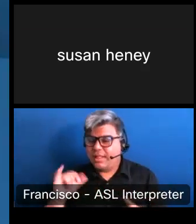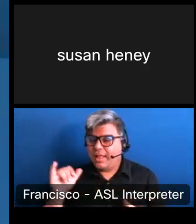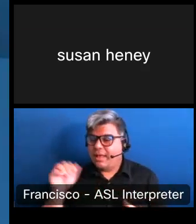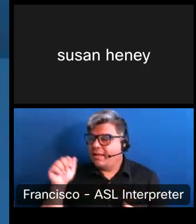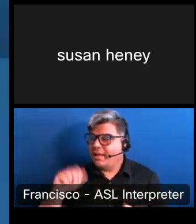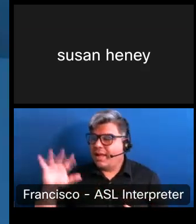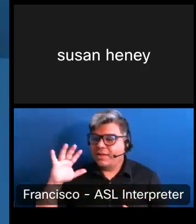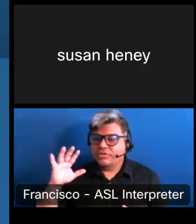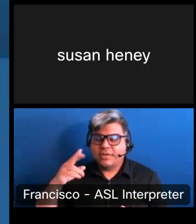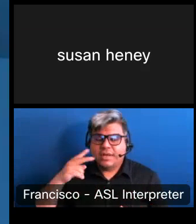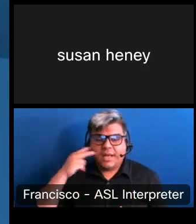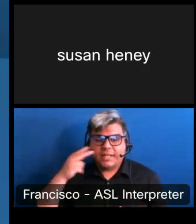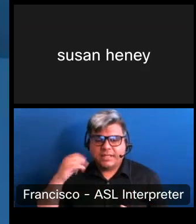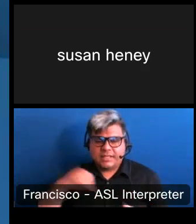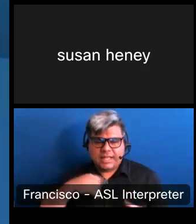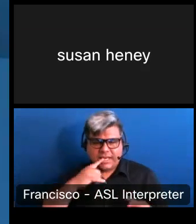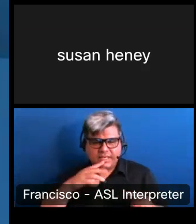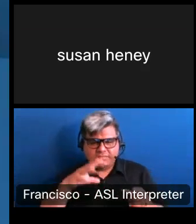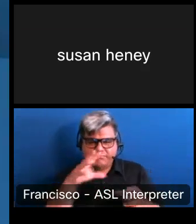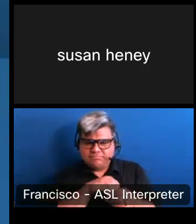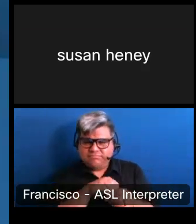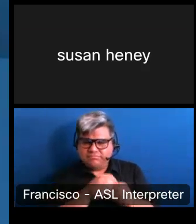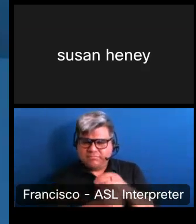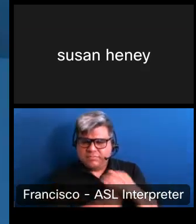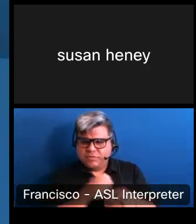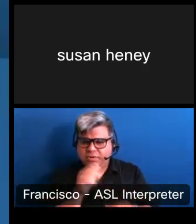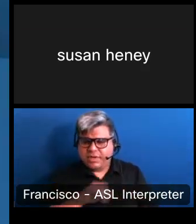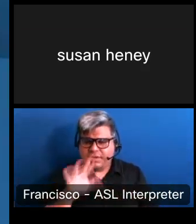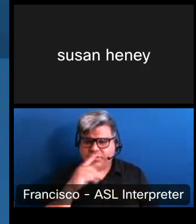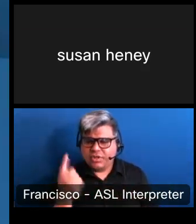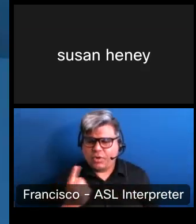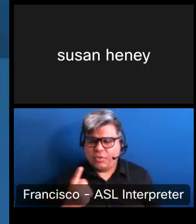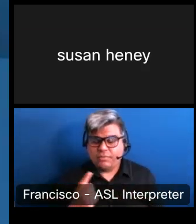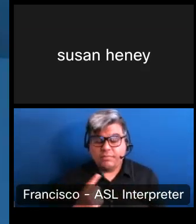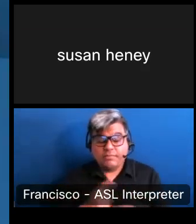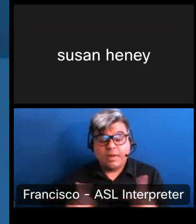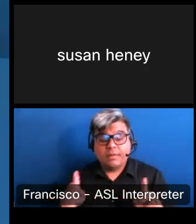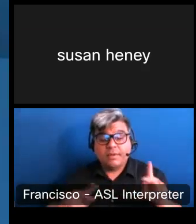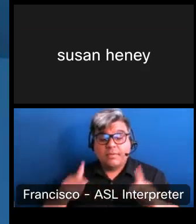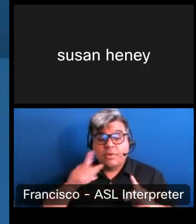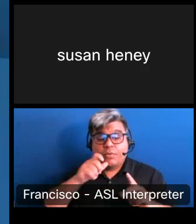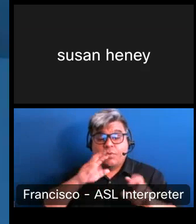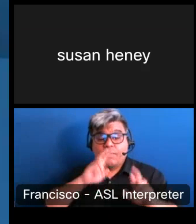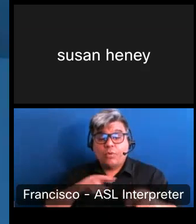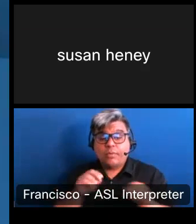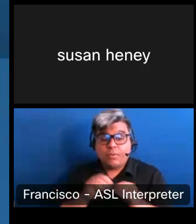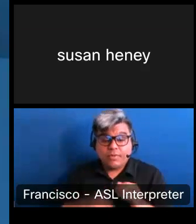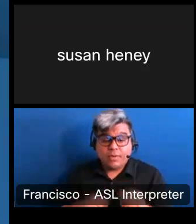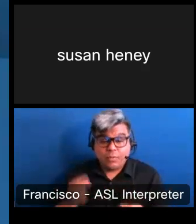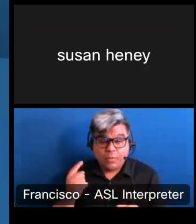in the Asian alone population. Respondents who reported more than one detailed Asian group, such